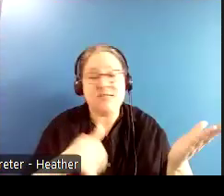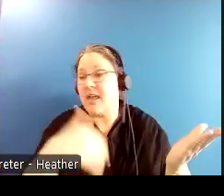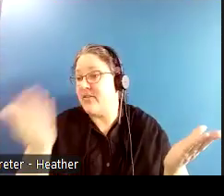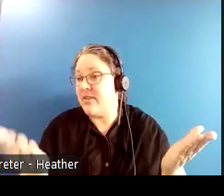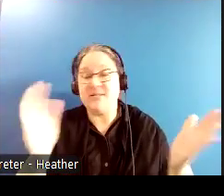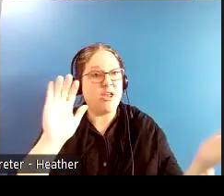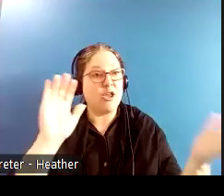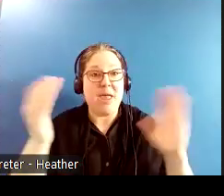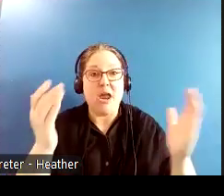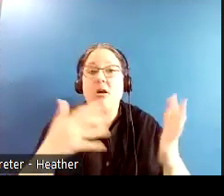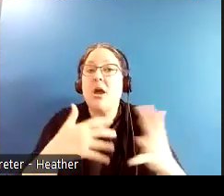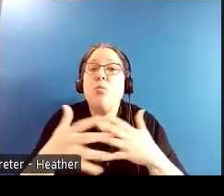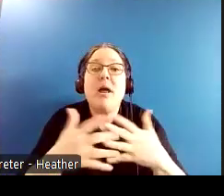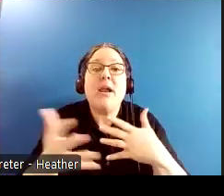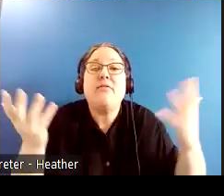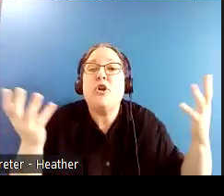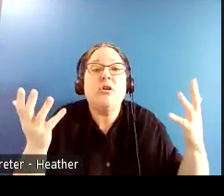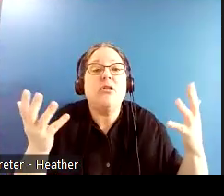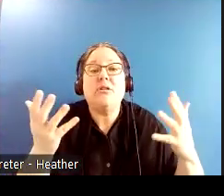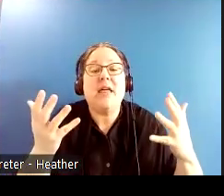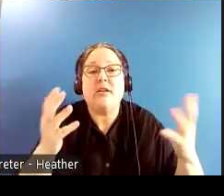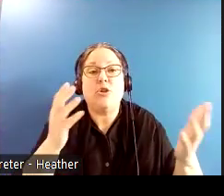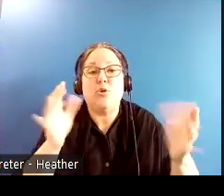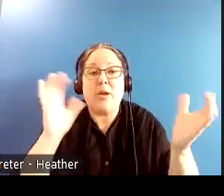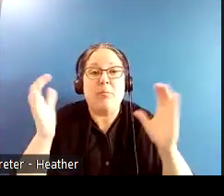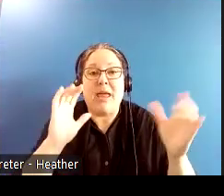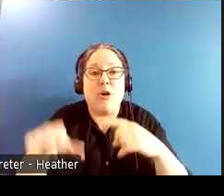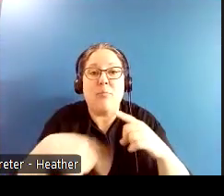and then whatever your scale, whatever scale you're comparing them on disappears. All we